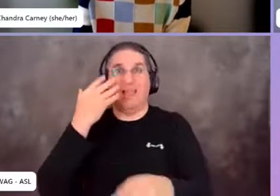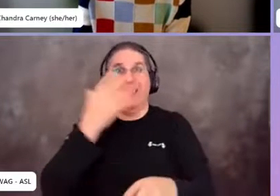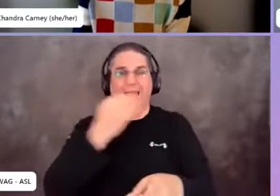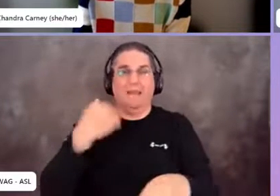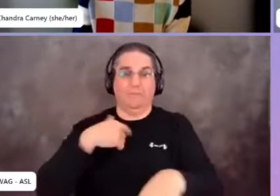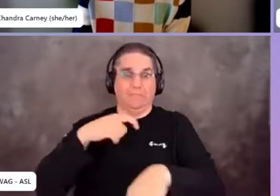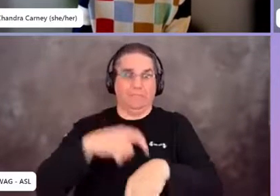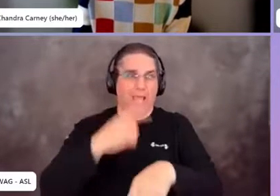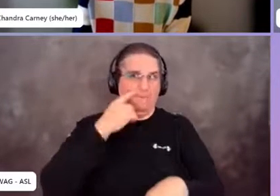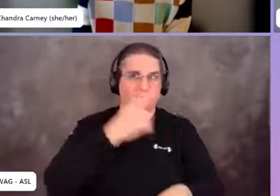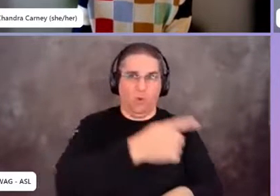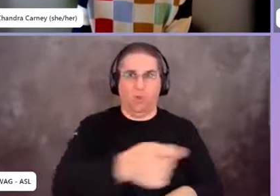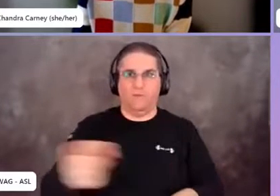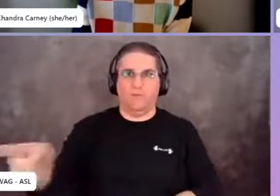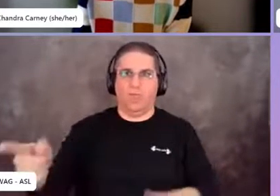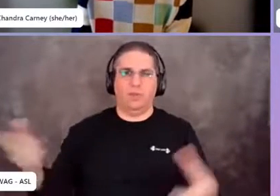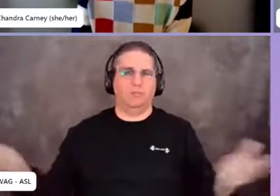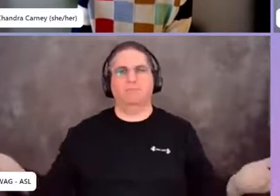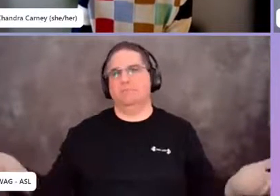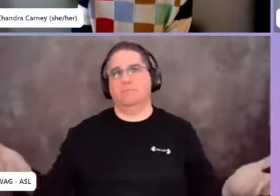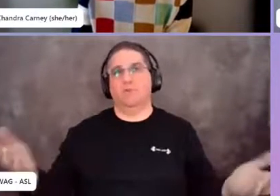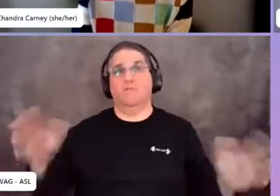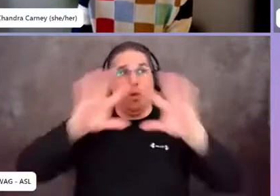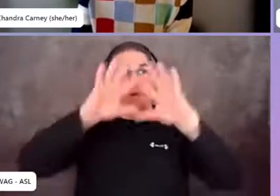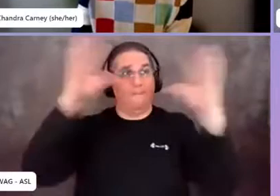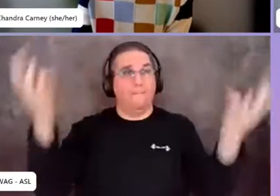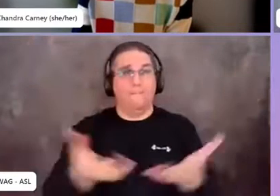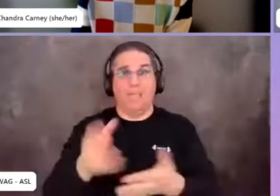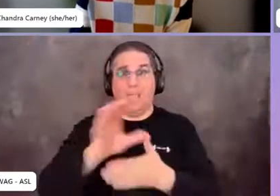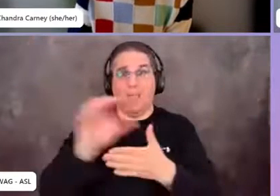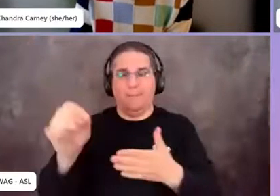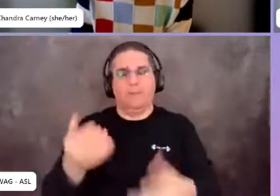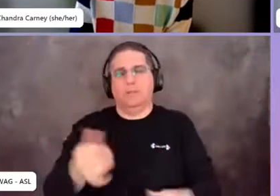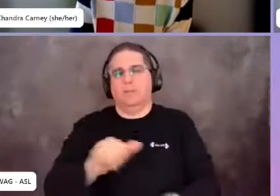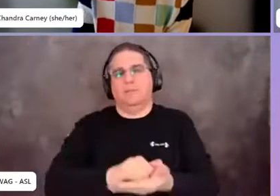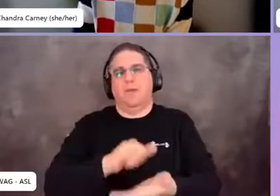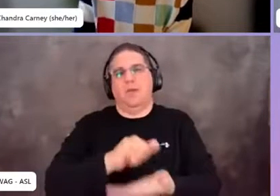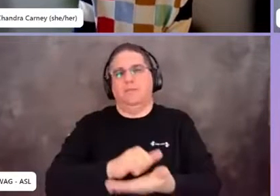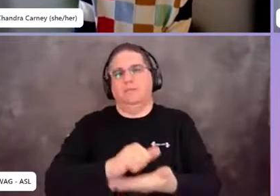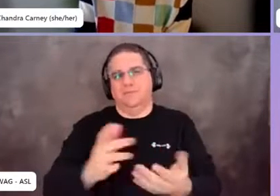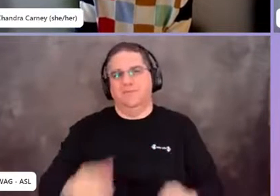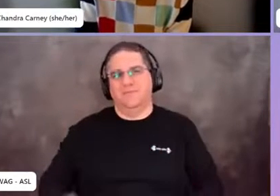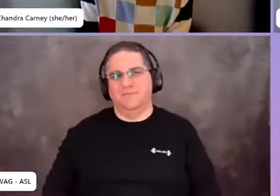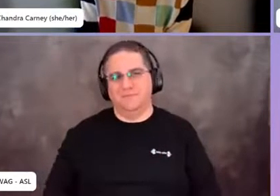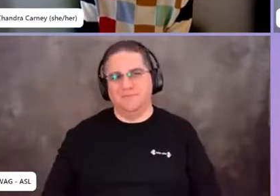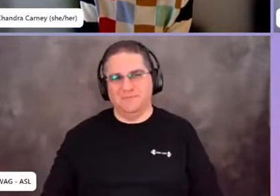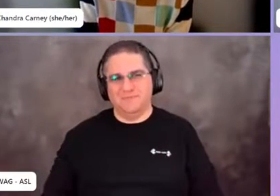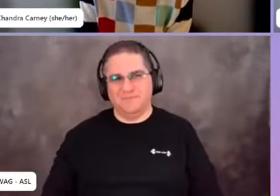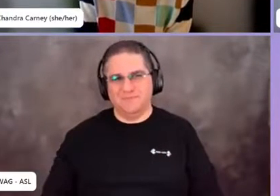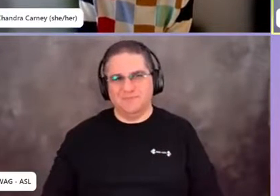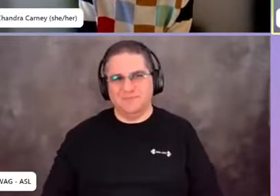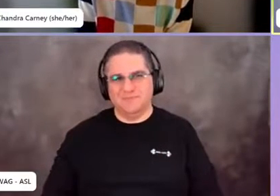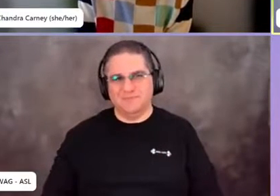way, it's impossible to put that into one person who has all of the knowledge and has all of the time to do this